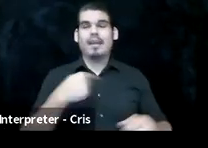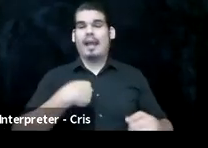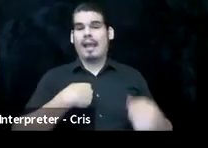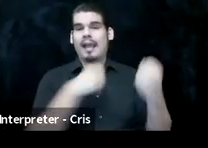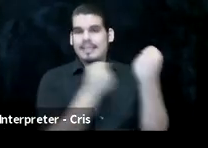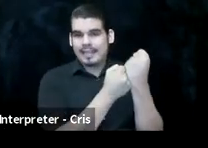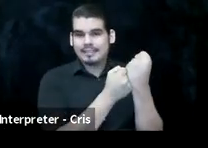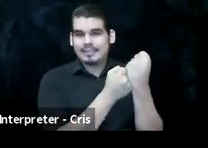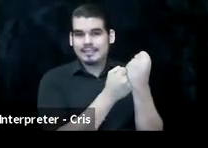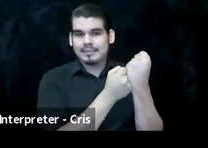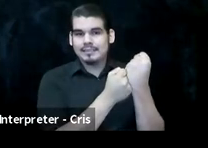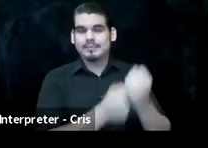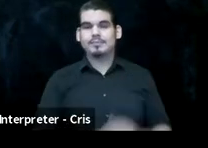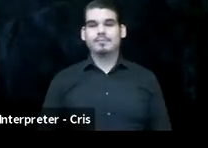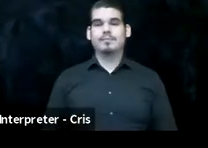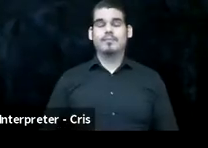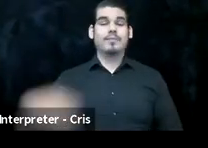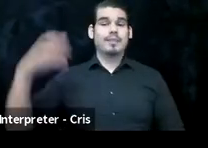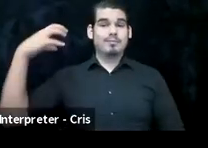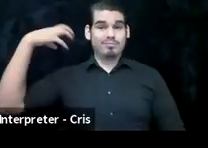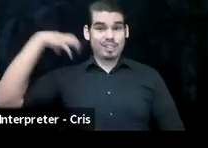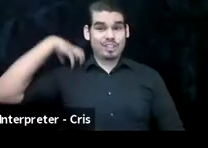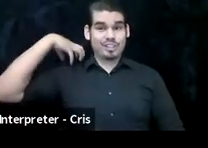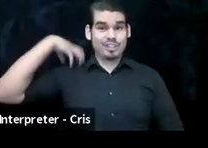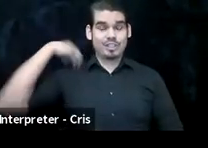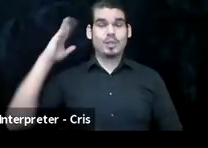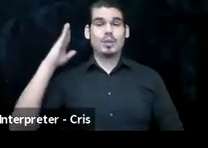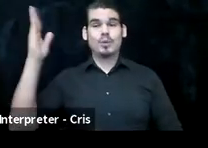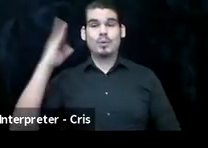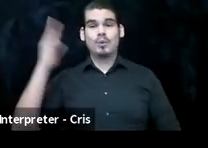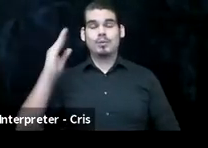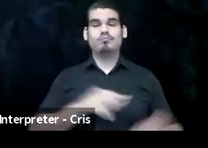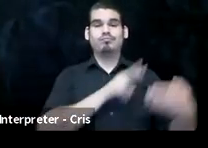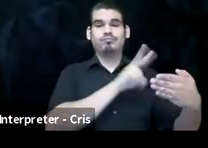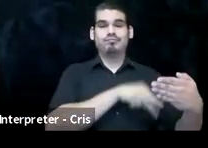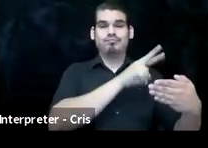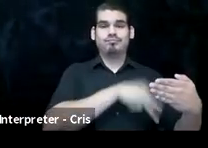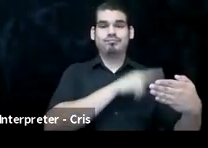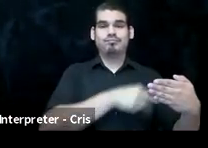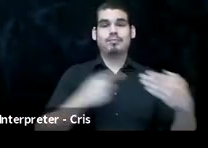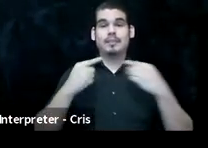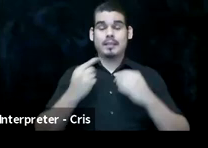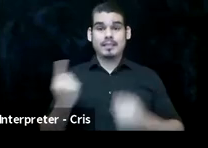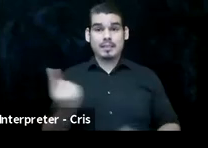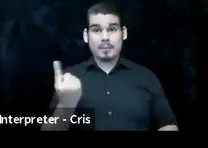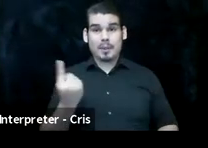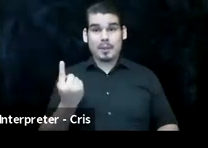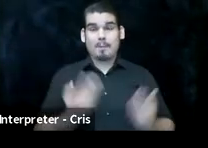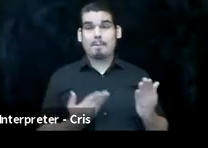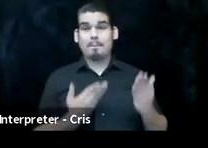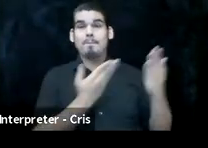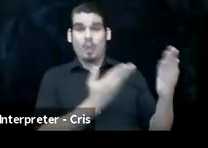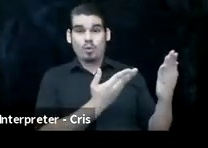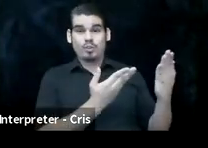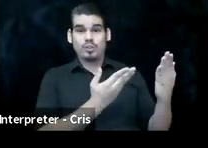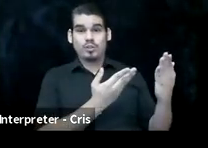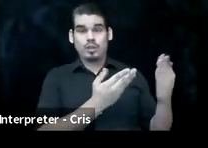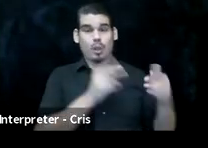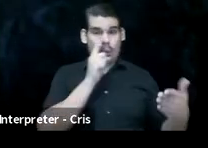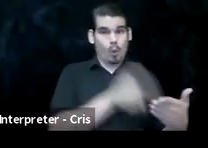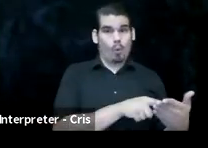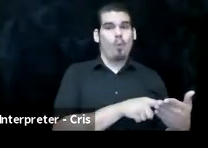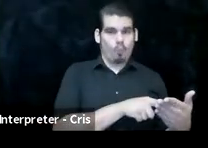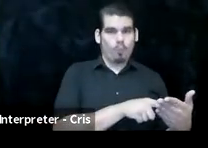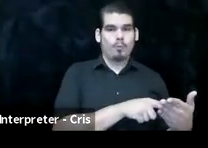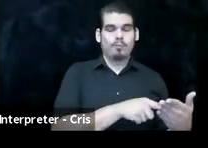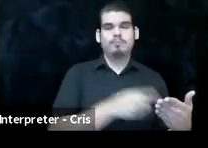Katherine Squire: yeah and the Chair will always repeat this too, so once there's been an emotion, they they always have to repeat it back just for everyone else to to know what has been what motion has been made.